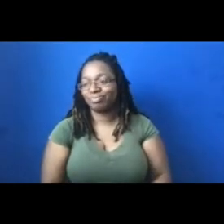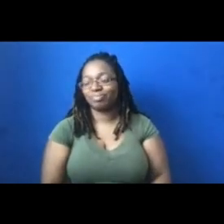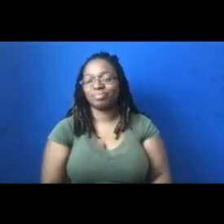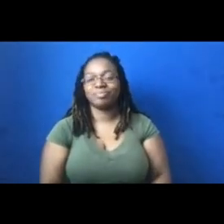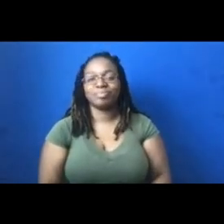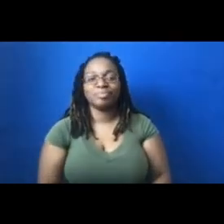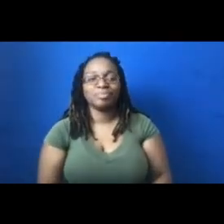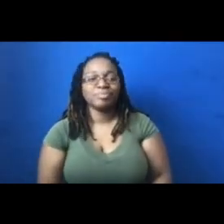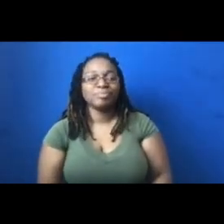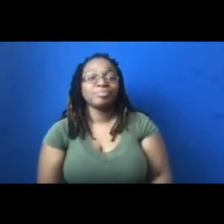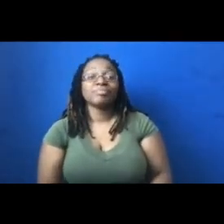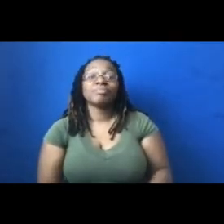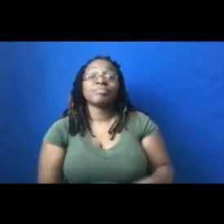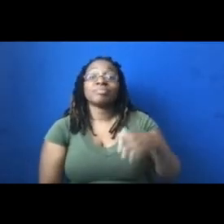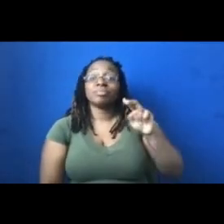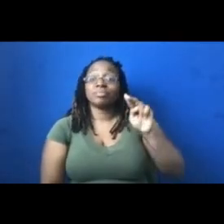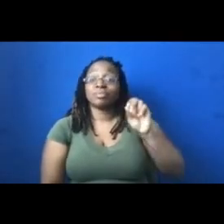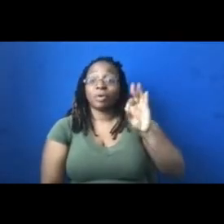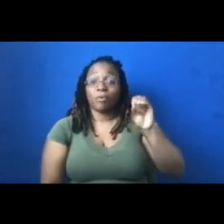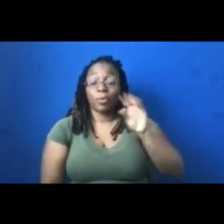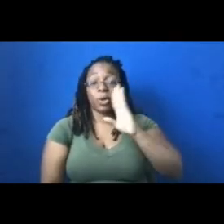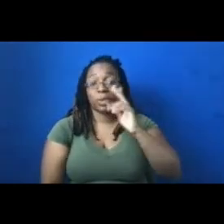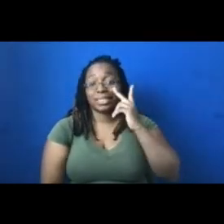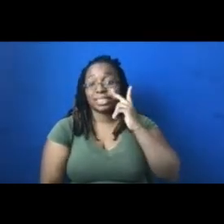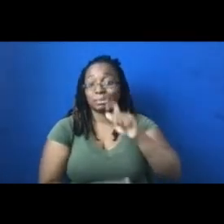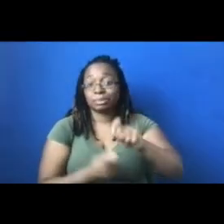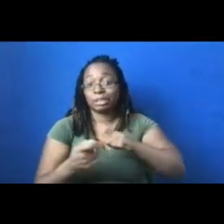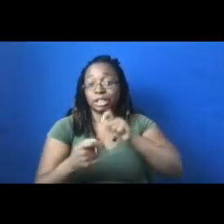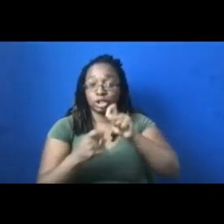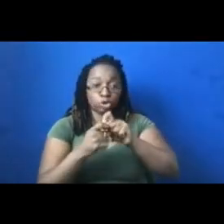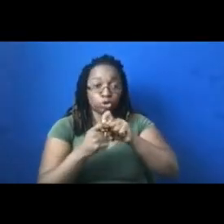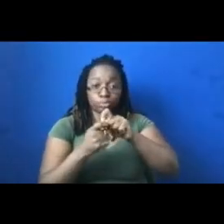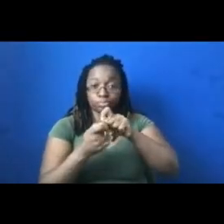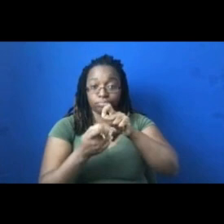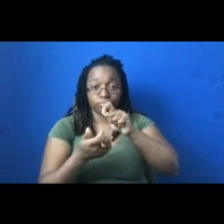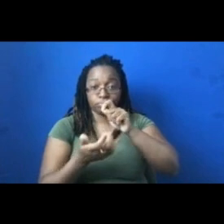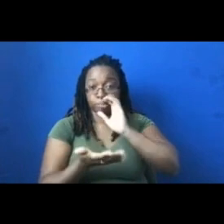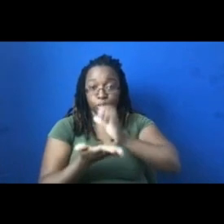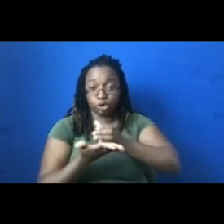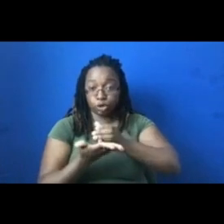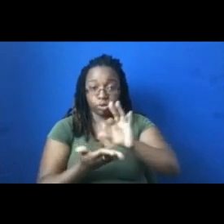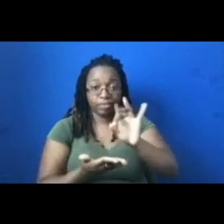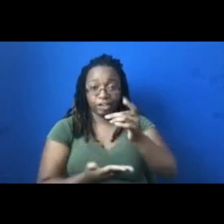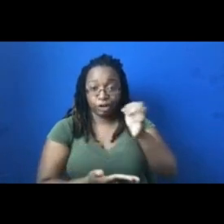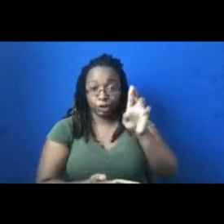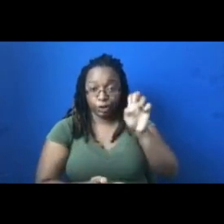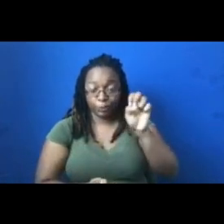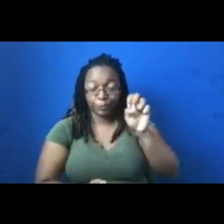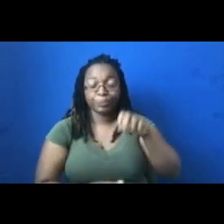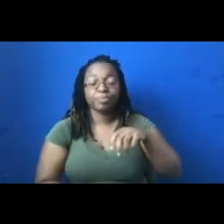the NOFO, you'll see a figure this figure. And the idea is to